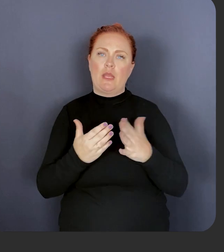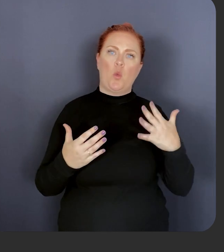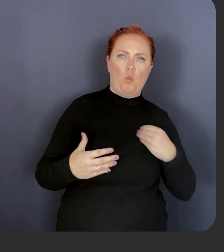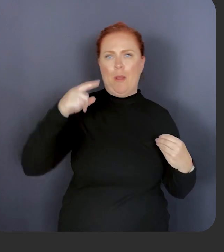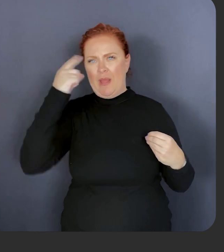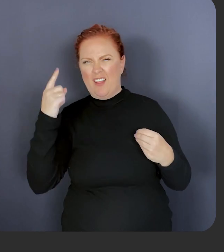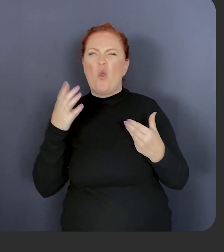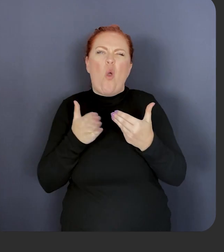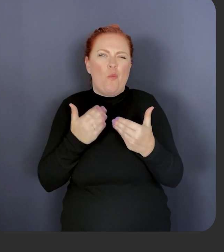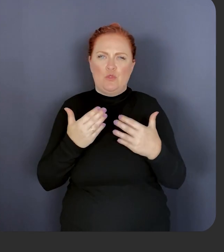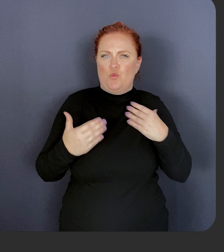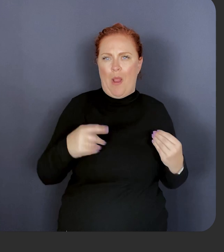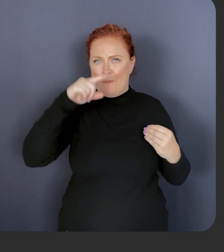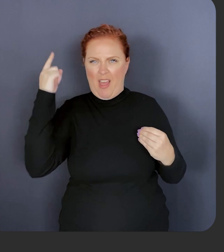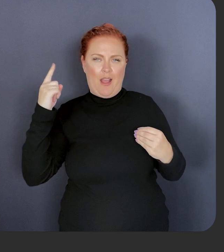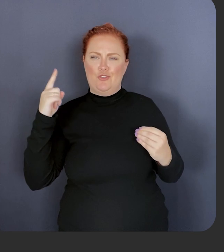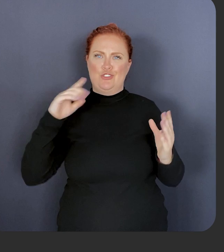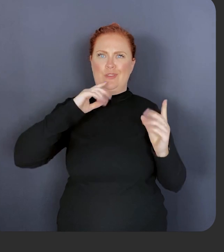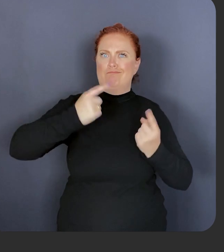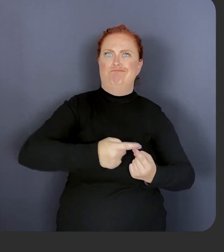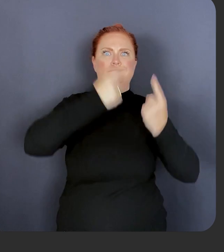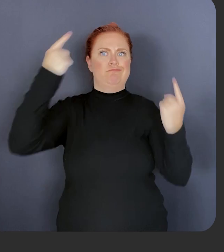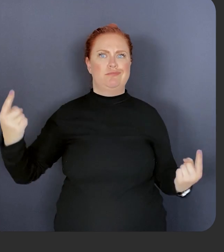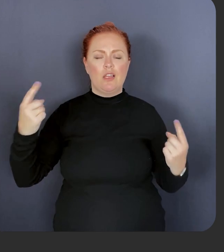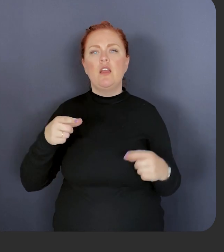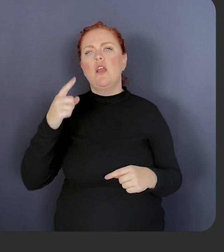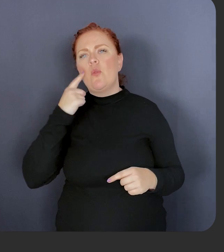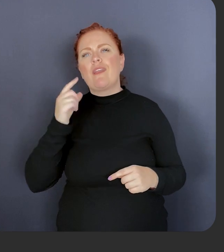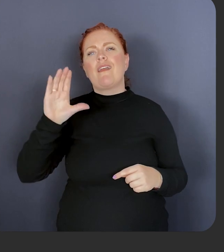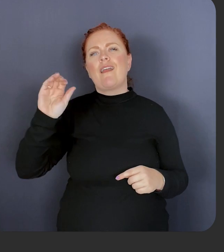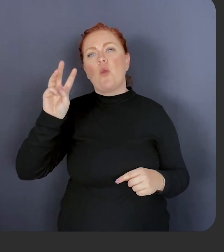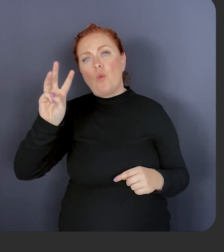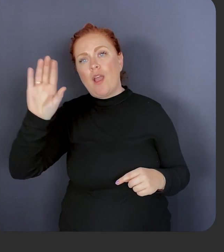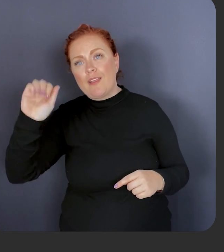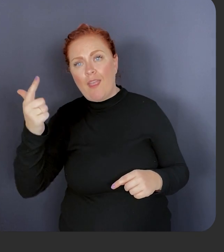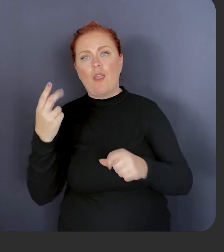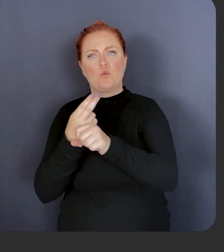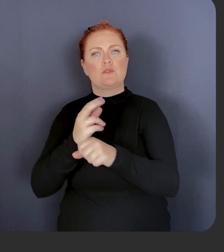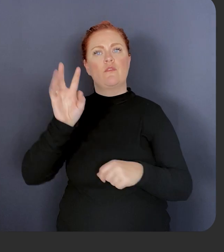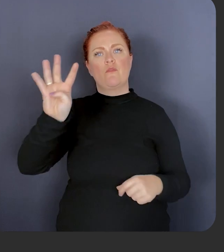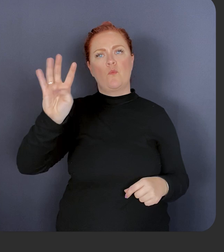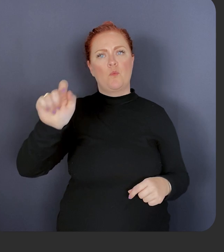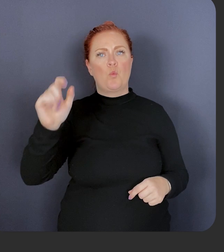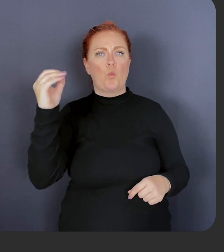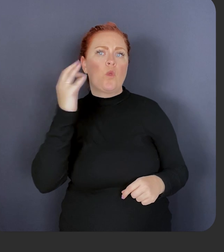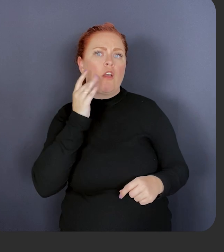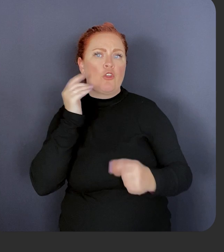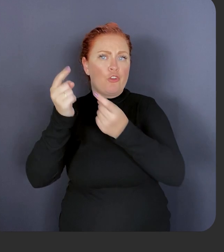It's almost white and black in how high the contrast is. You can think of WCAG as using a 4.0 color contrast ratio.